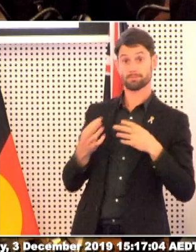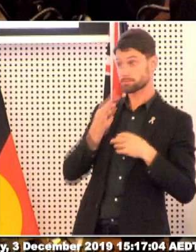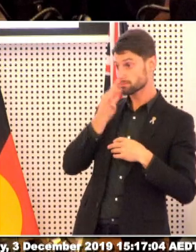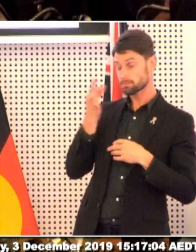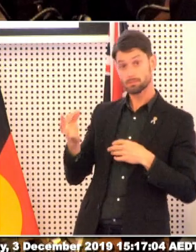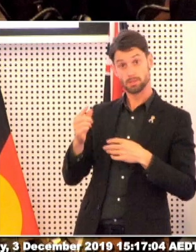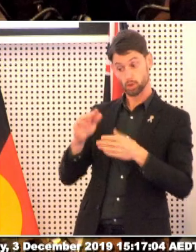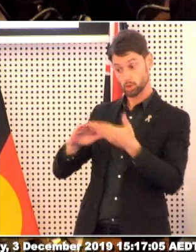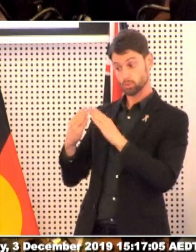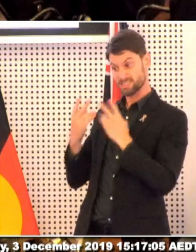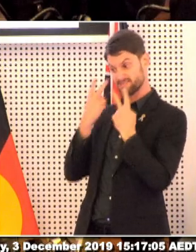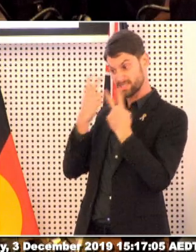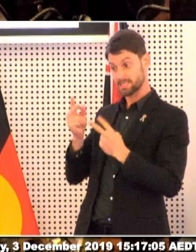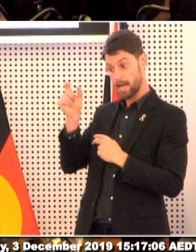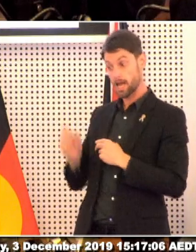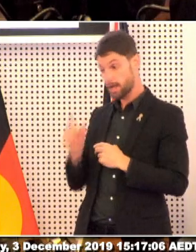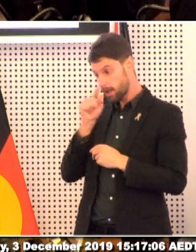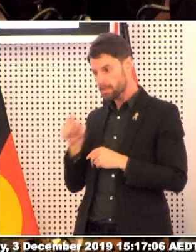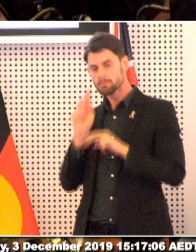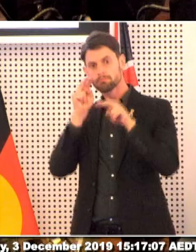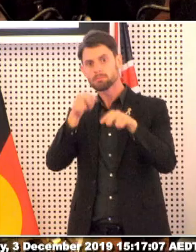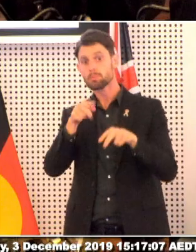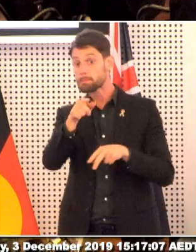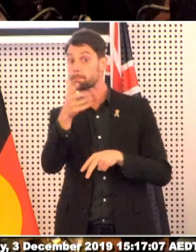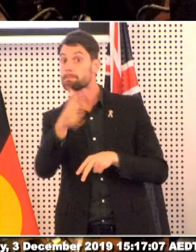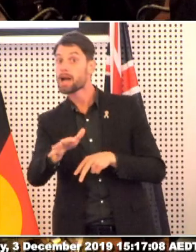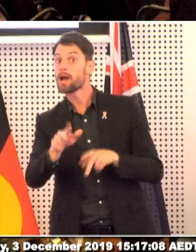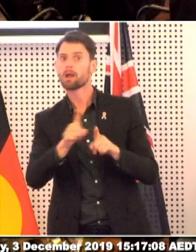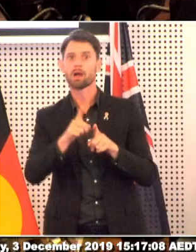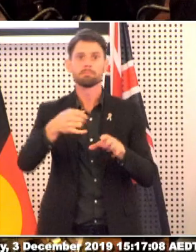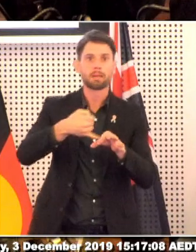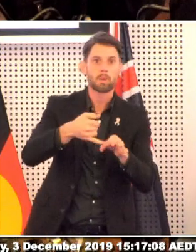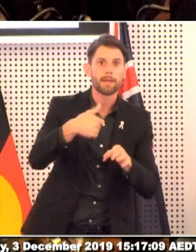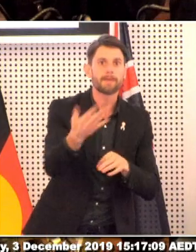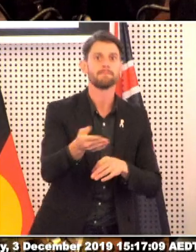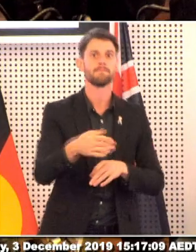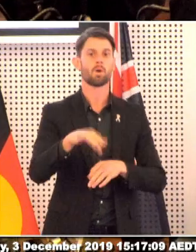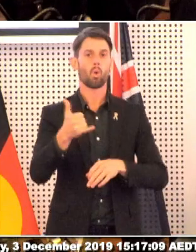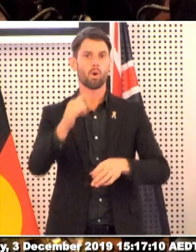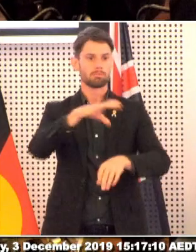use of any restraints in a home? We heard some evidence this morning about different types of restraints.